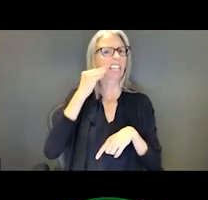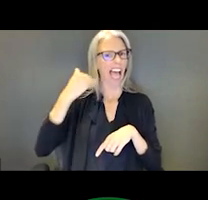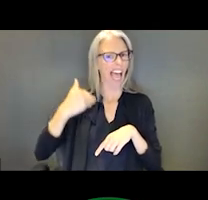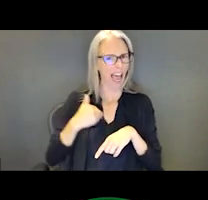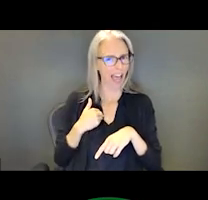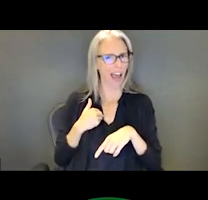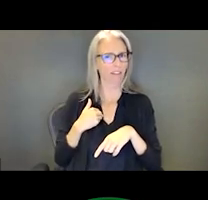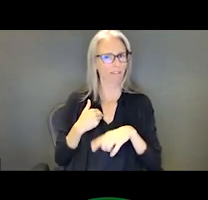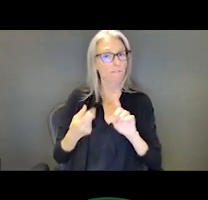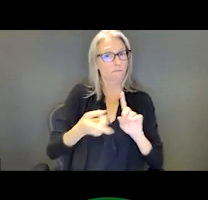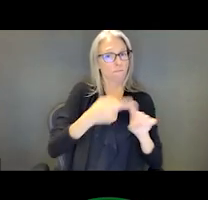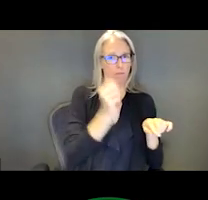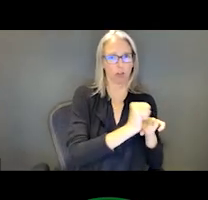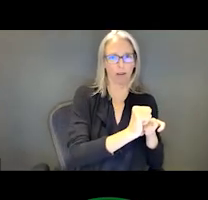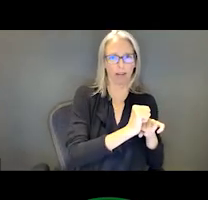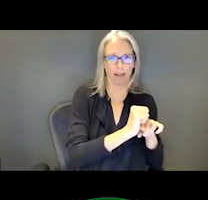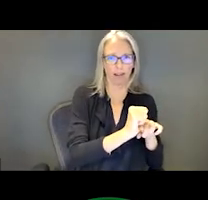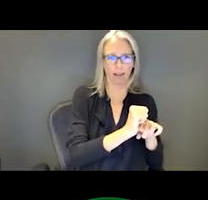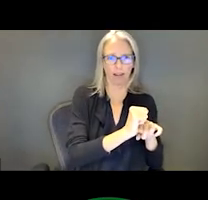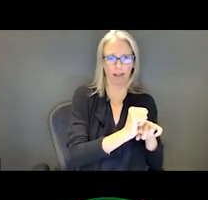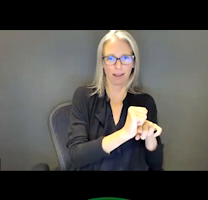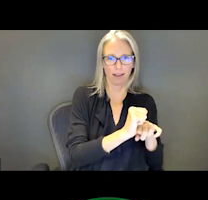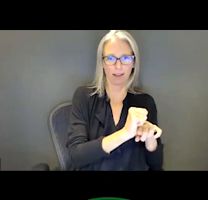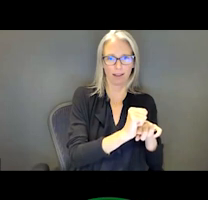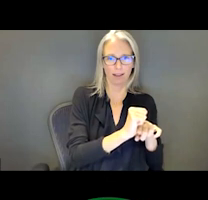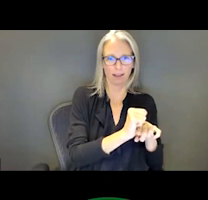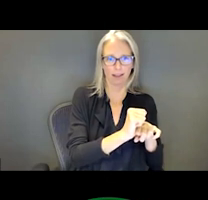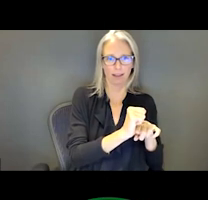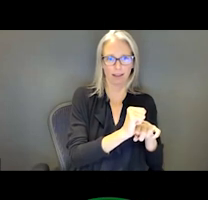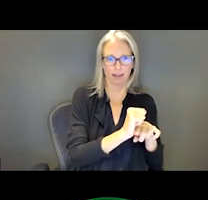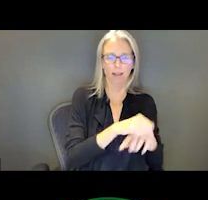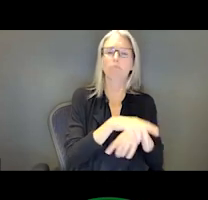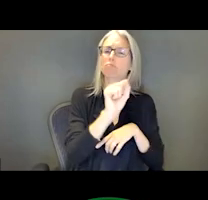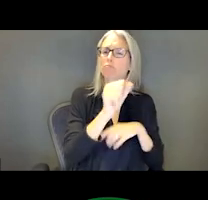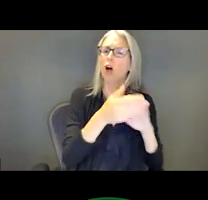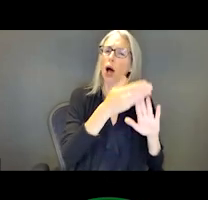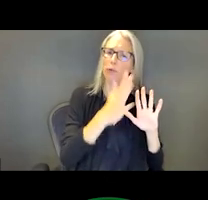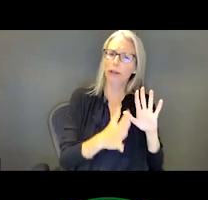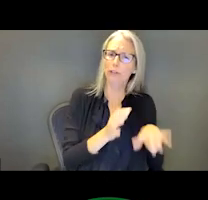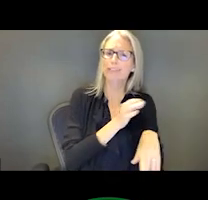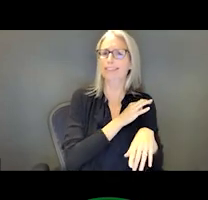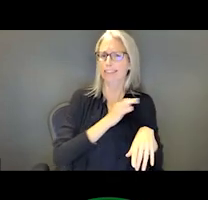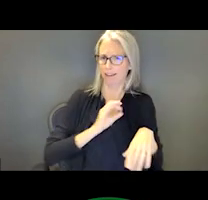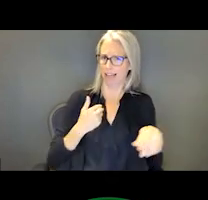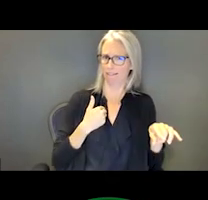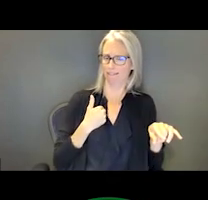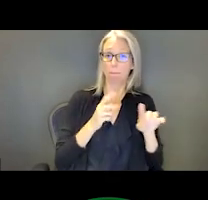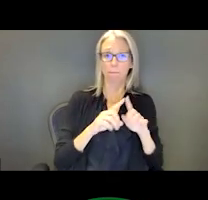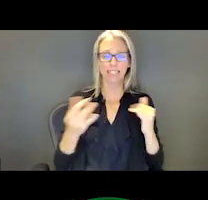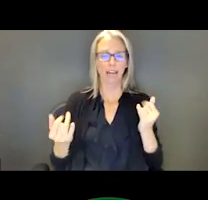Operators and the staff. We're involved. So that built builds the capacity within the whole community.